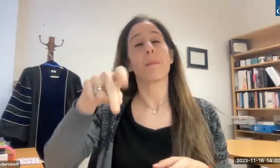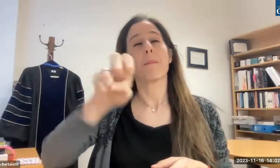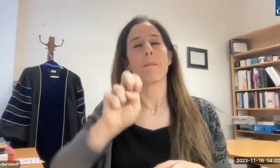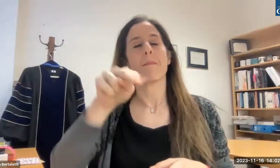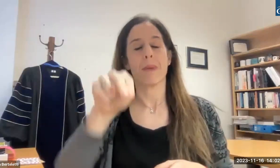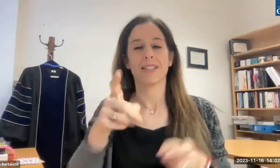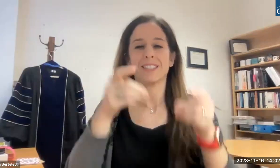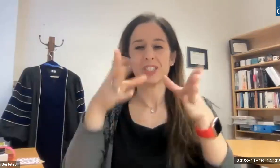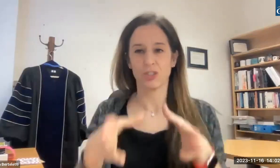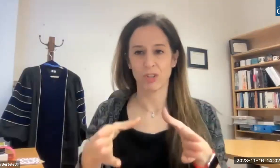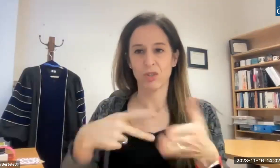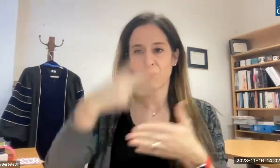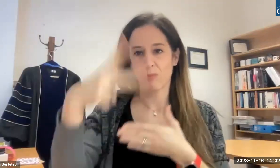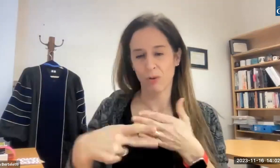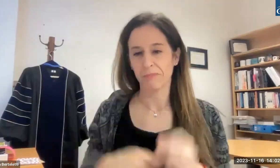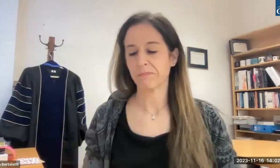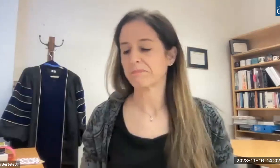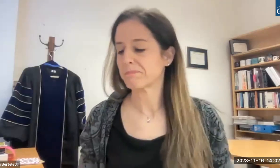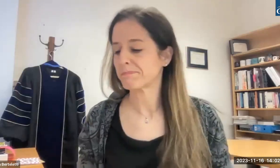member in the PEN program. And I am also the director of the